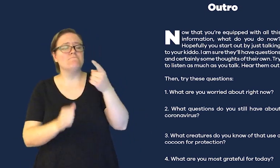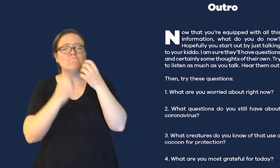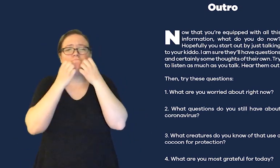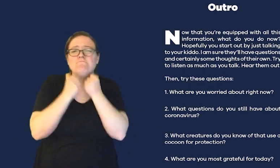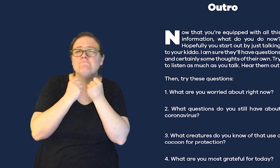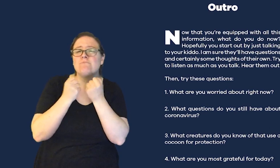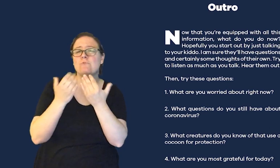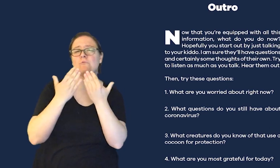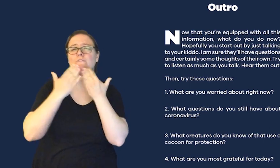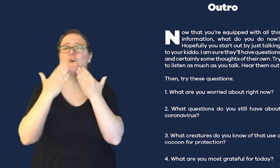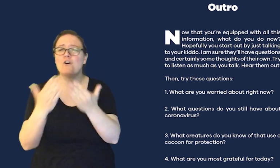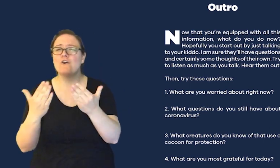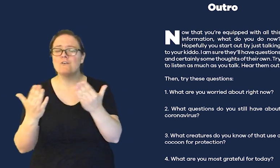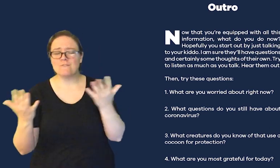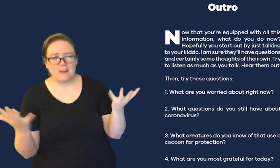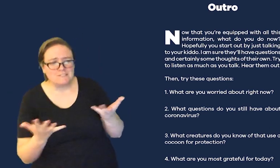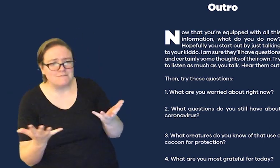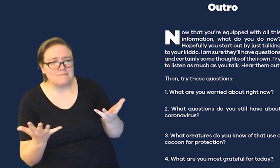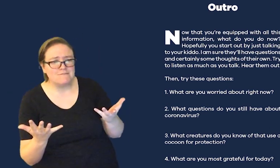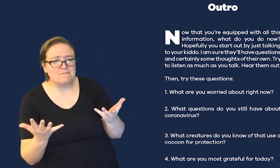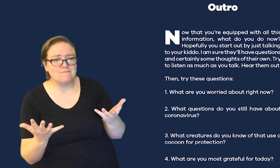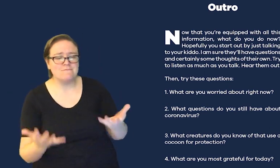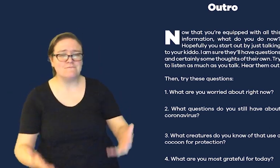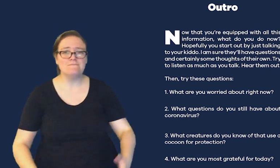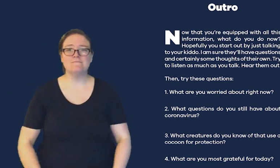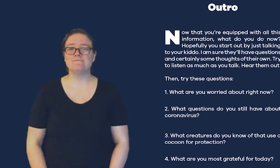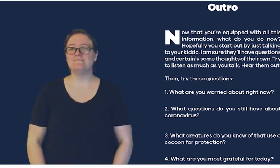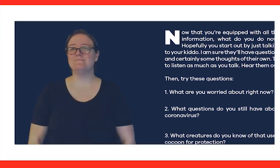What are you most grateful for today?